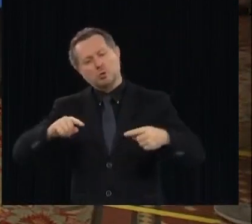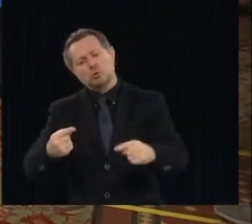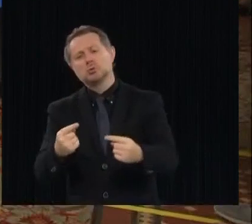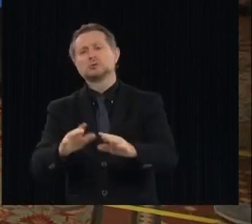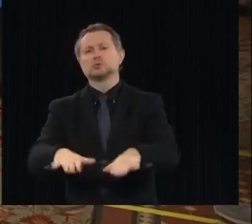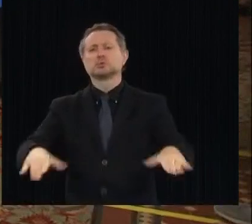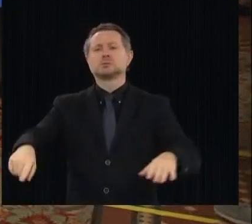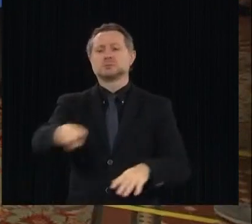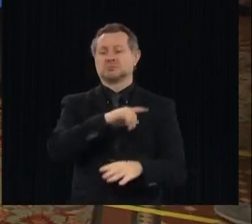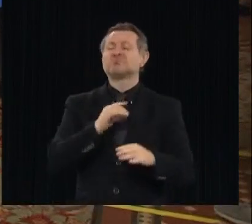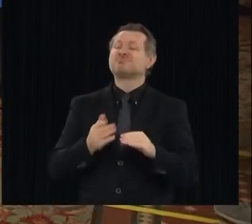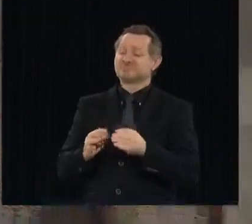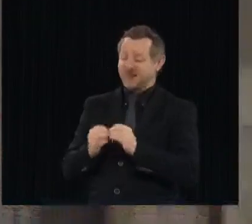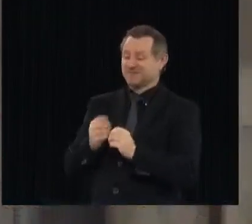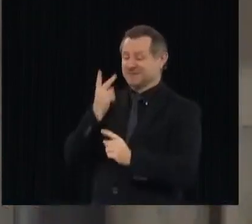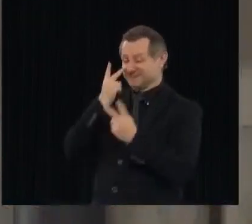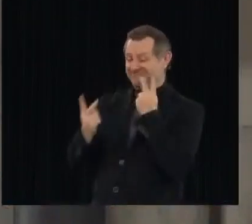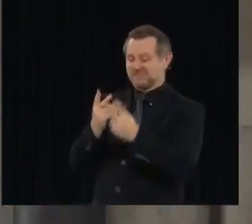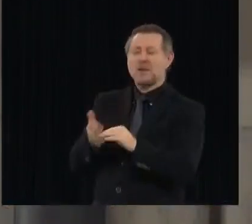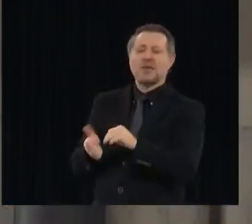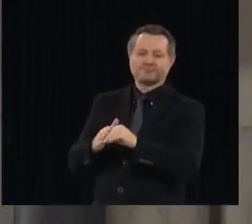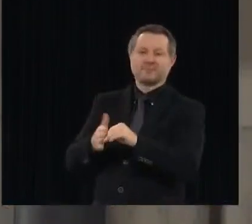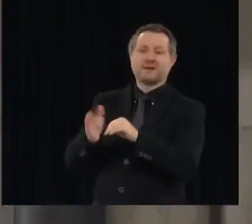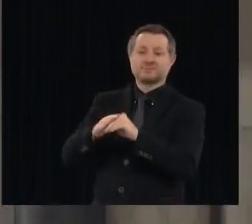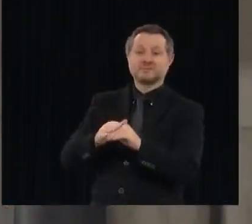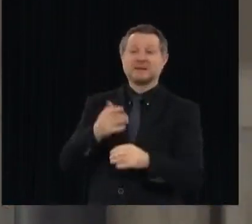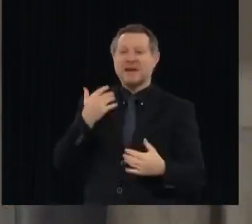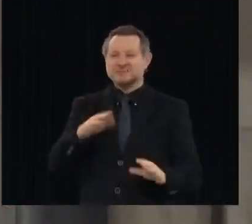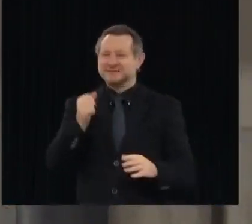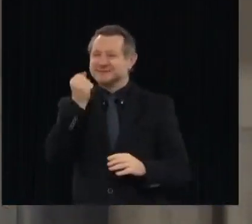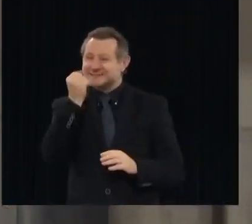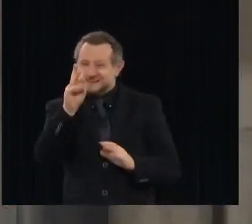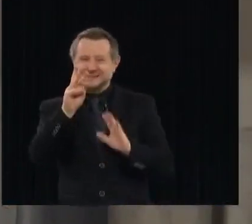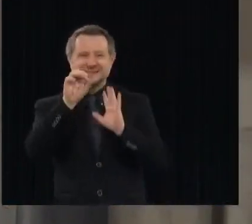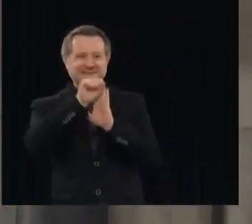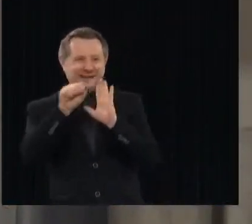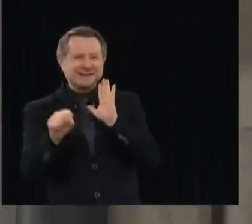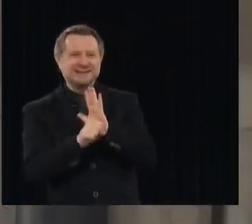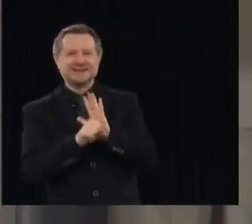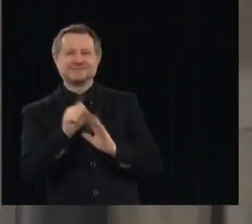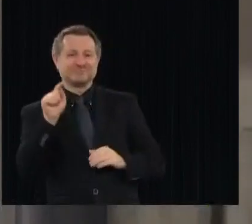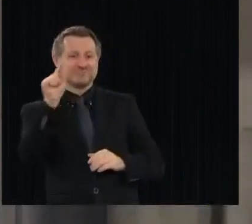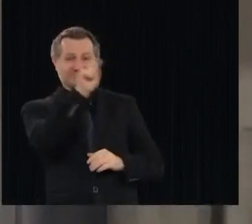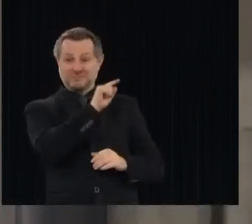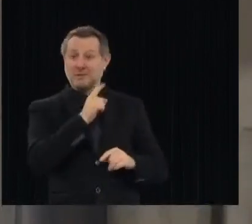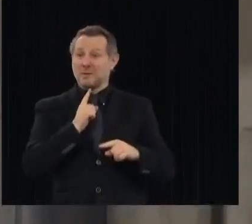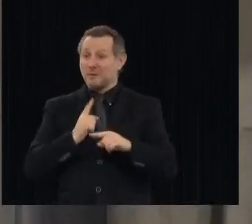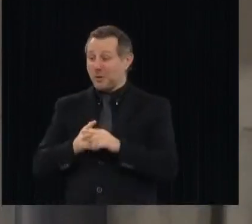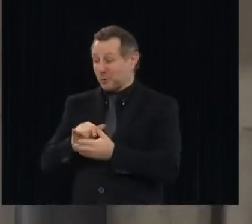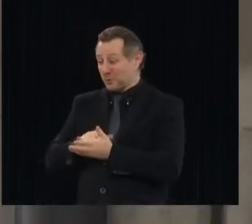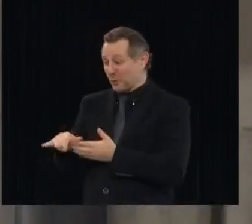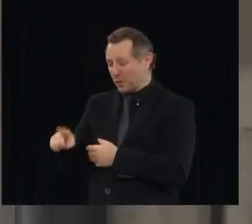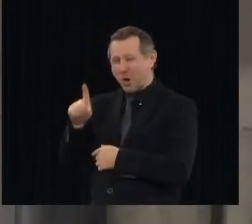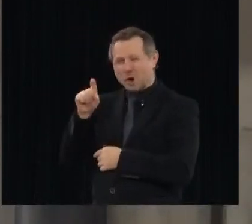CHANGE. THE GOVERNOR DISCOVERED MAJOR ISSUES. THE NUMBERS KEEP RISING AS THE